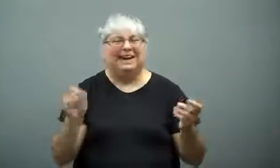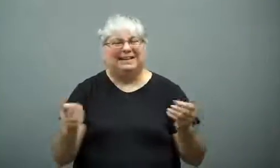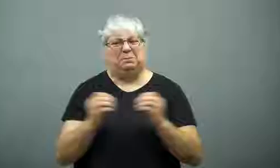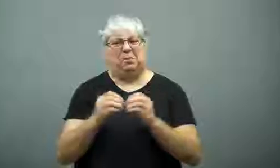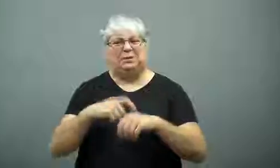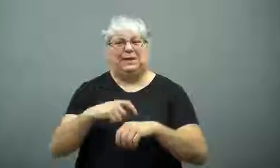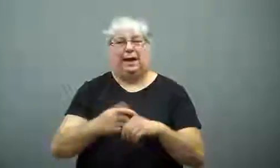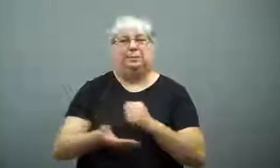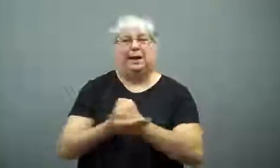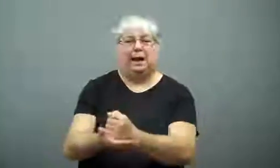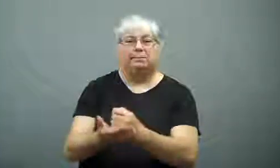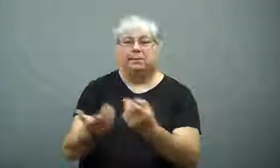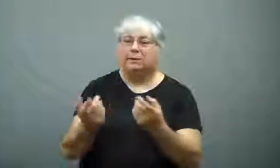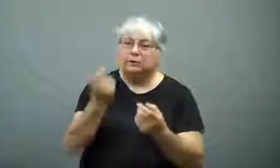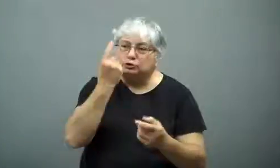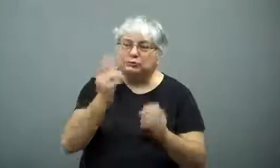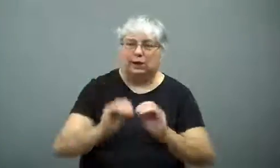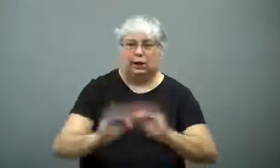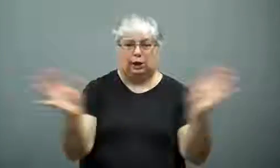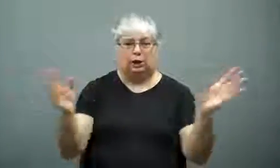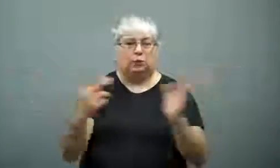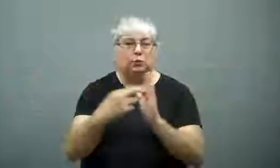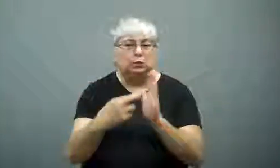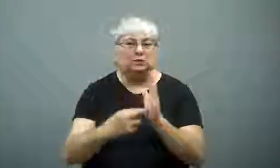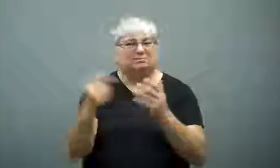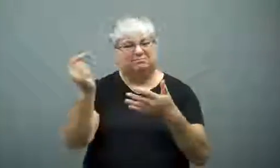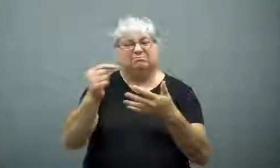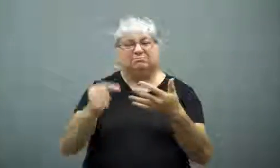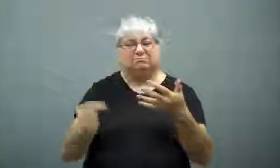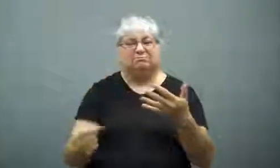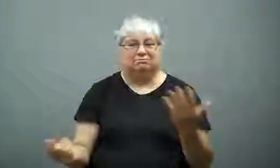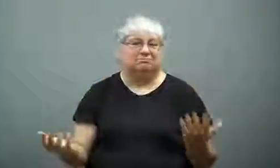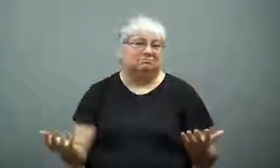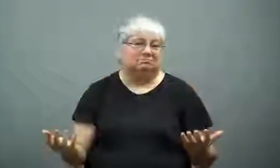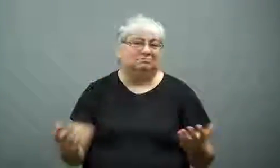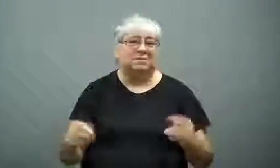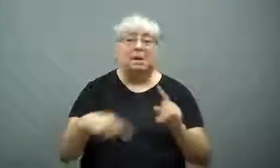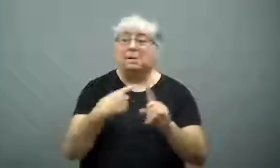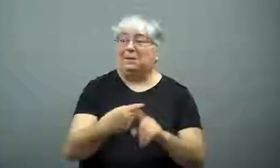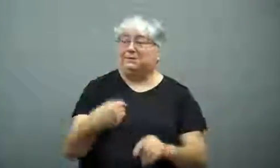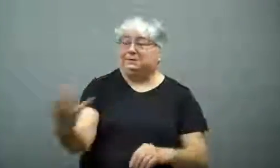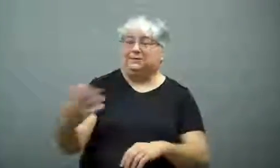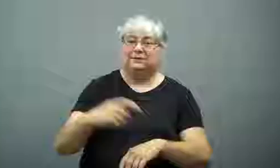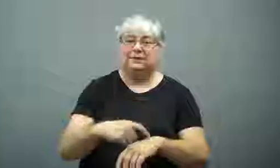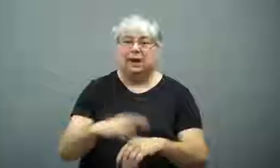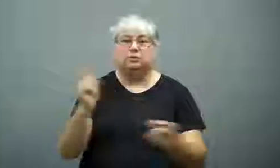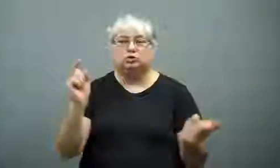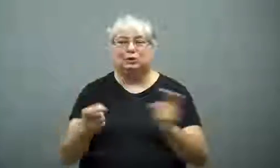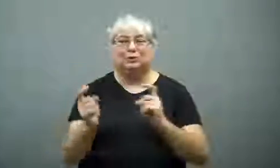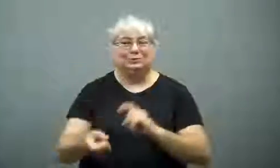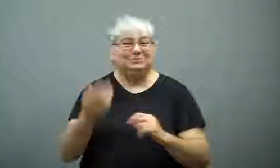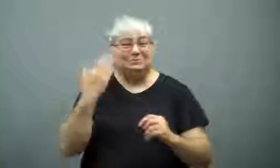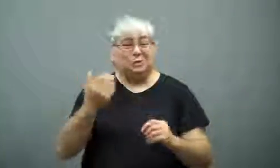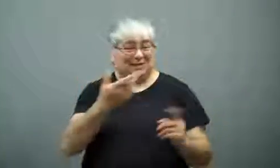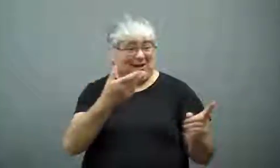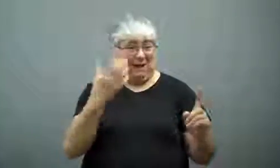They need time to understand the rules and prepare.